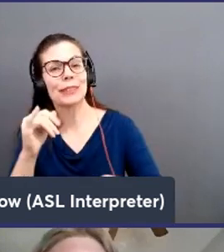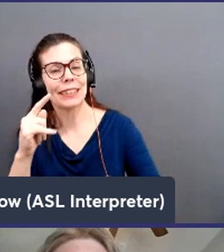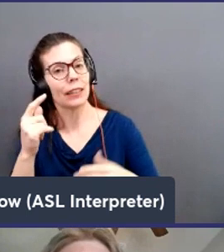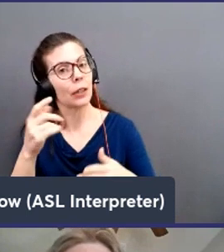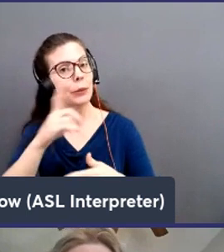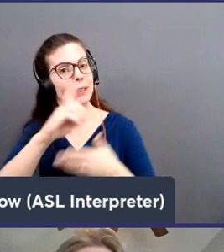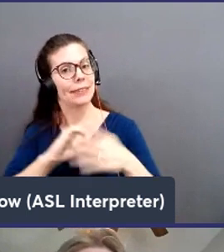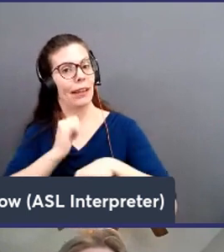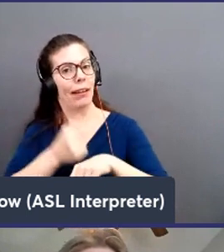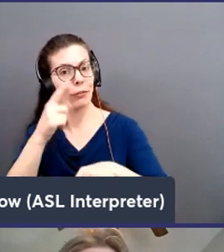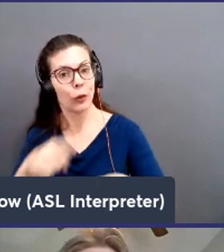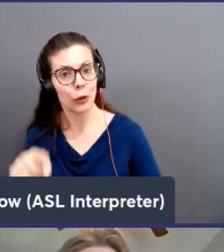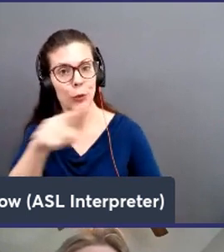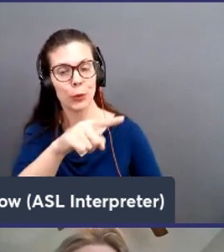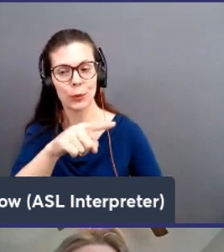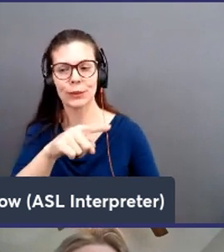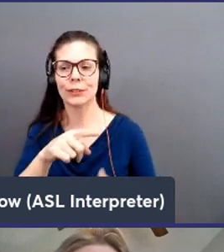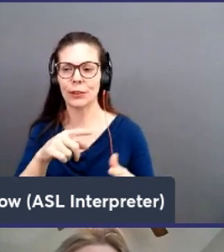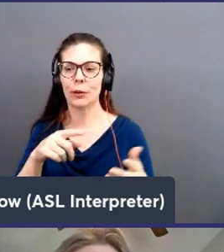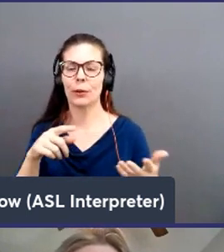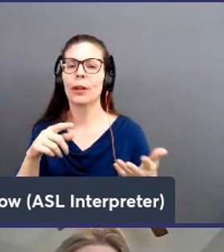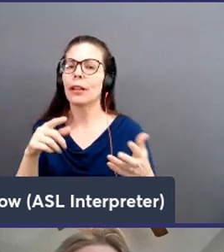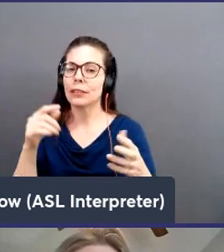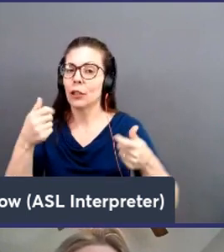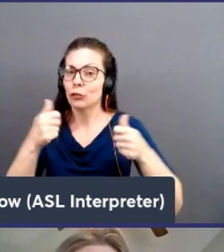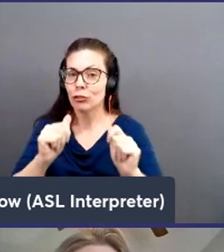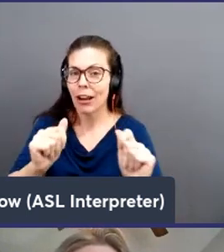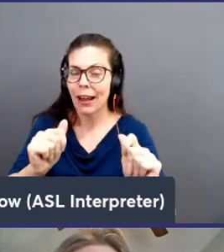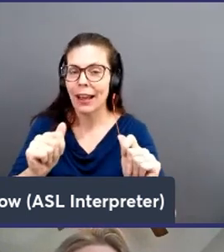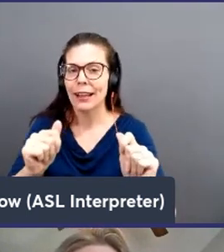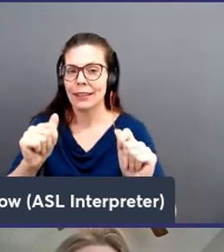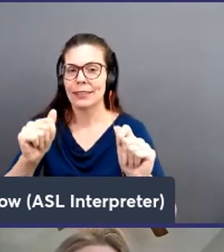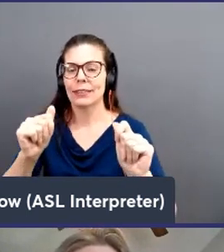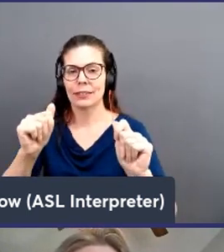And so try it out, and it's a meaningful amount